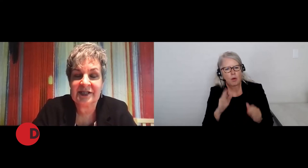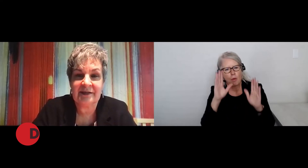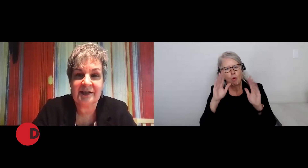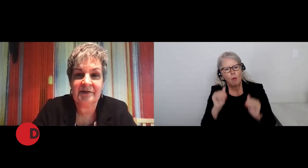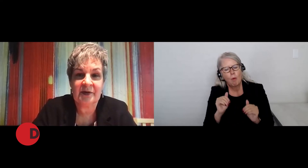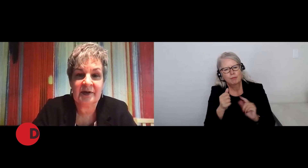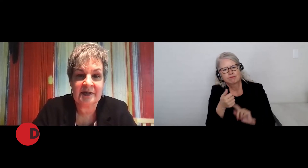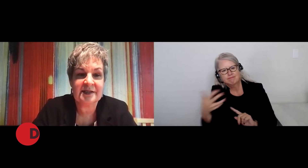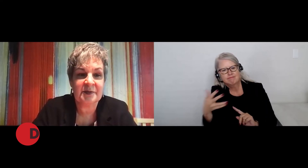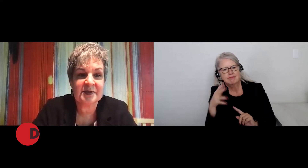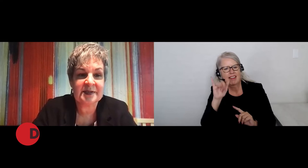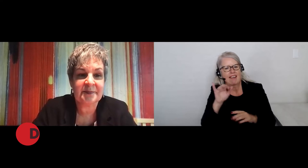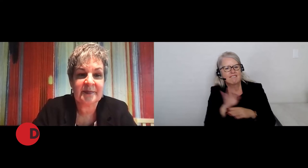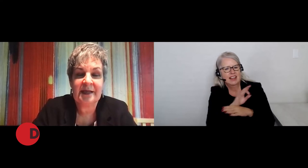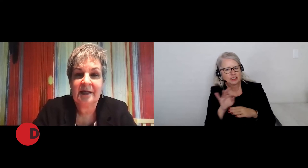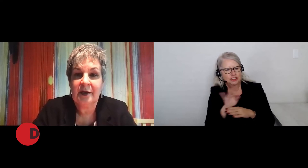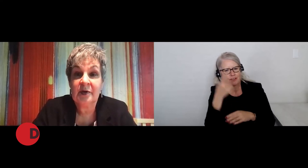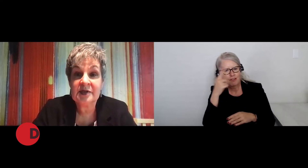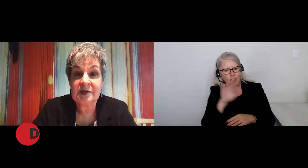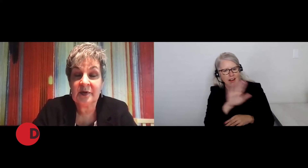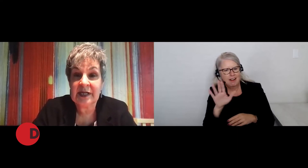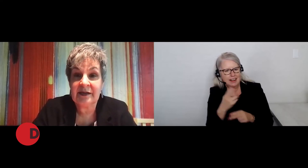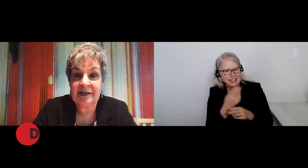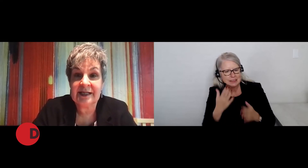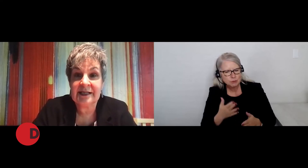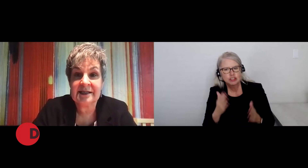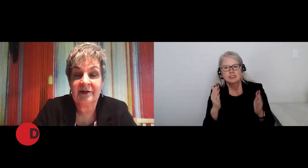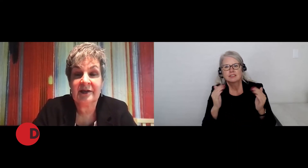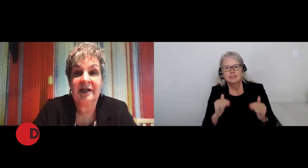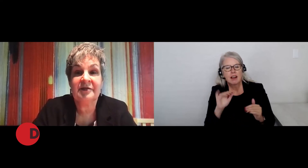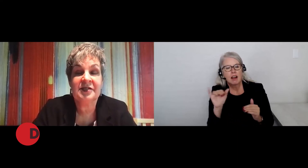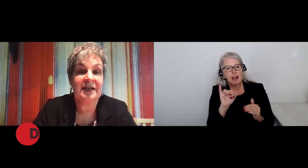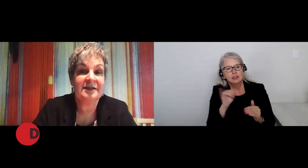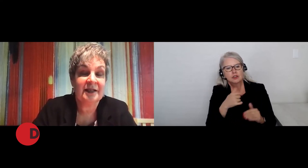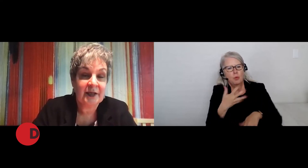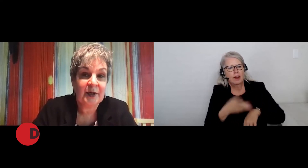and hope to expand on these functions for our customers.